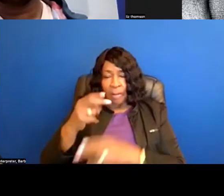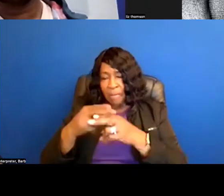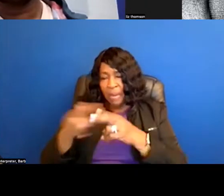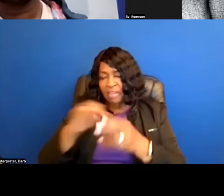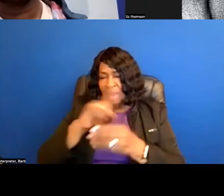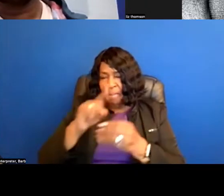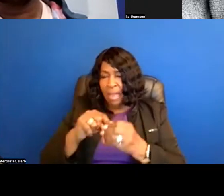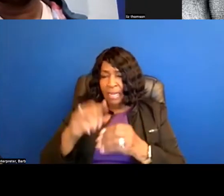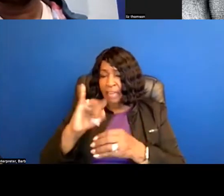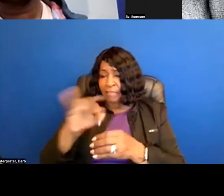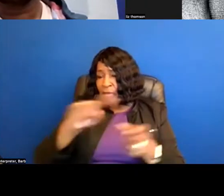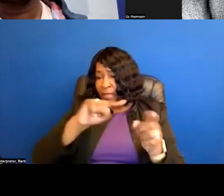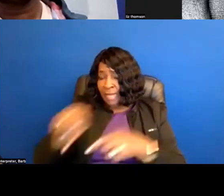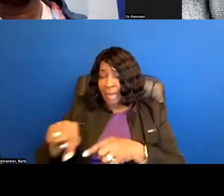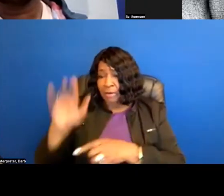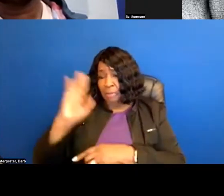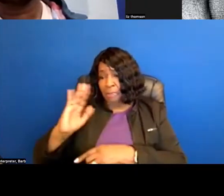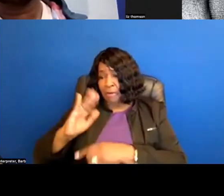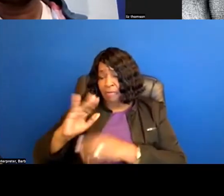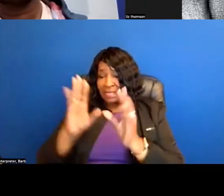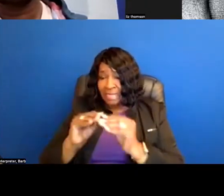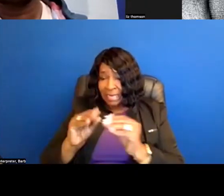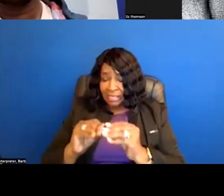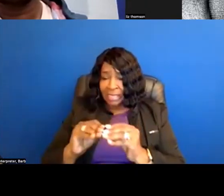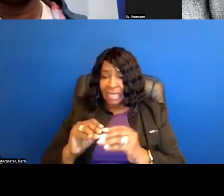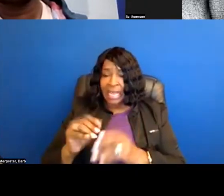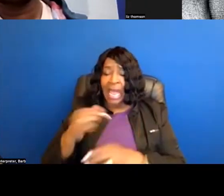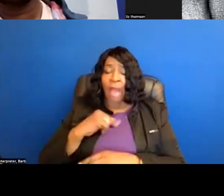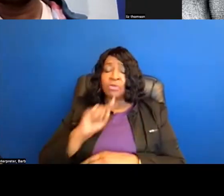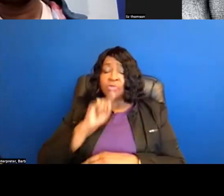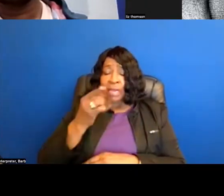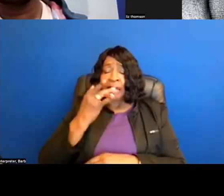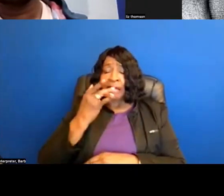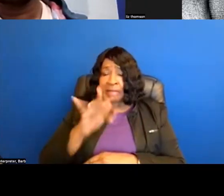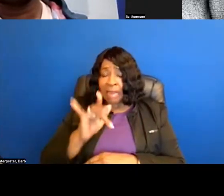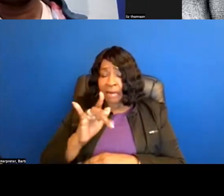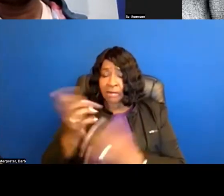And so I was really lucky to align my research